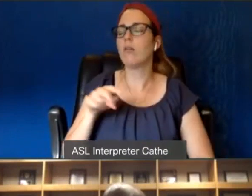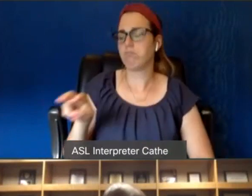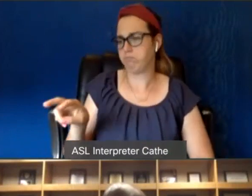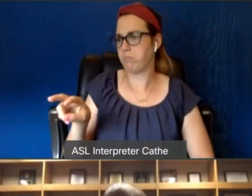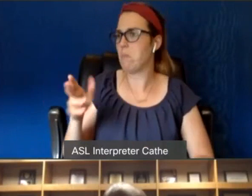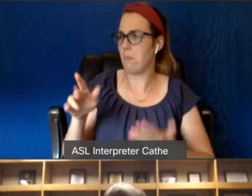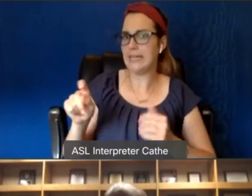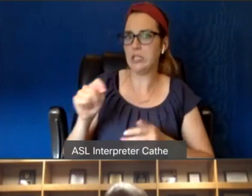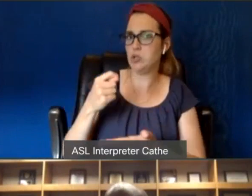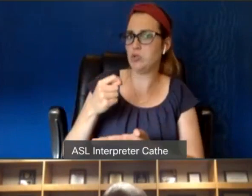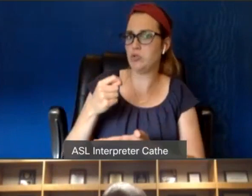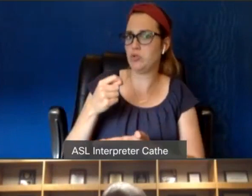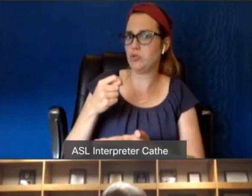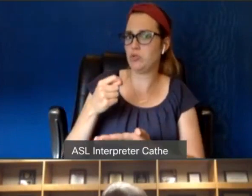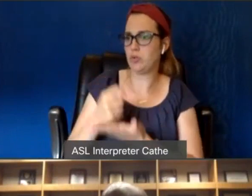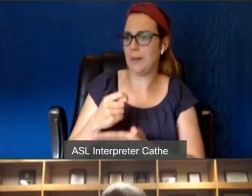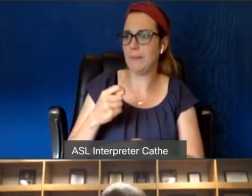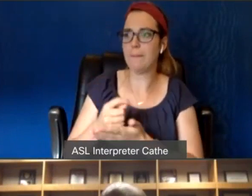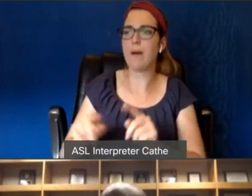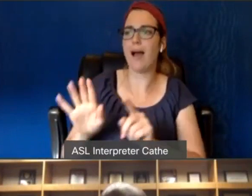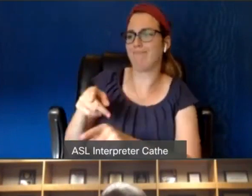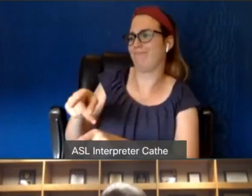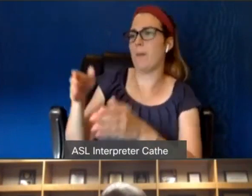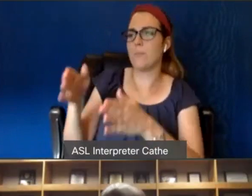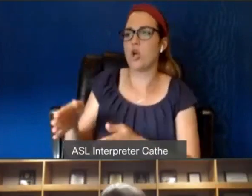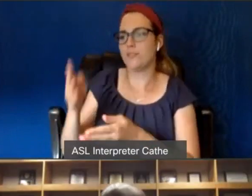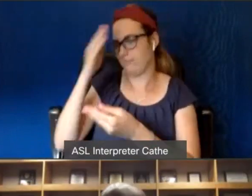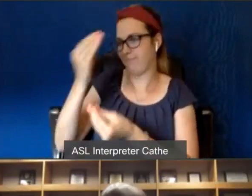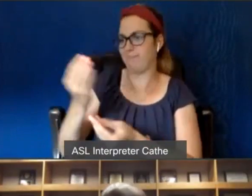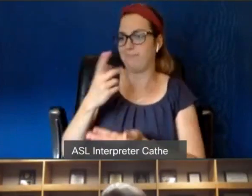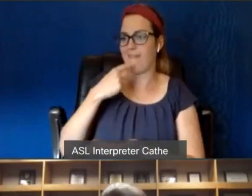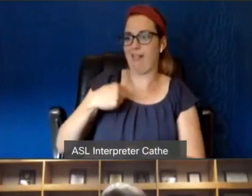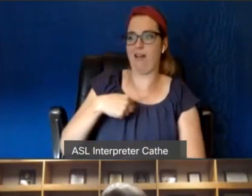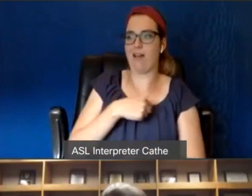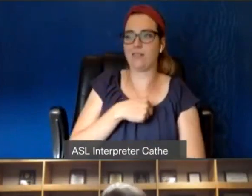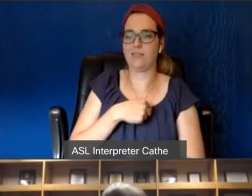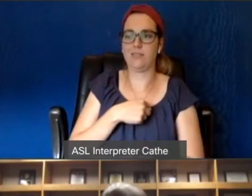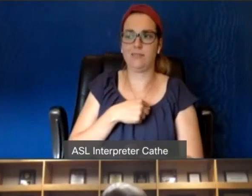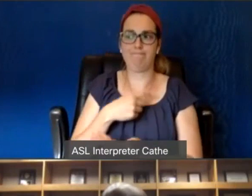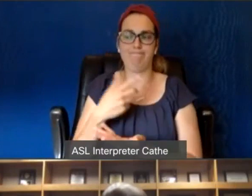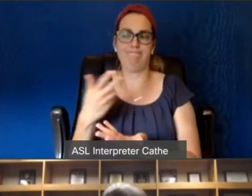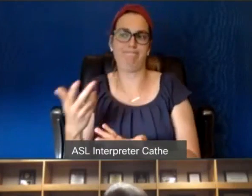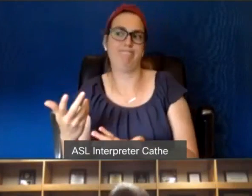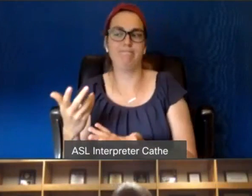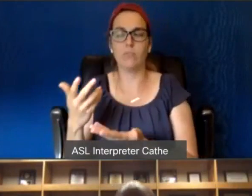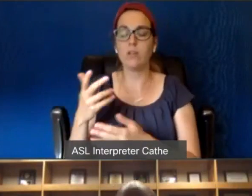with what they tell us on a personal basis. So they give us a referral and they just kind of utilize us